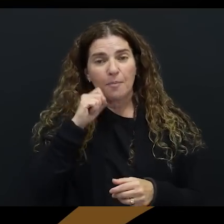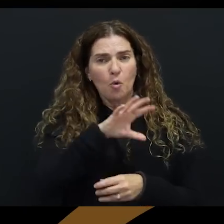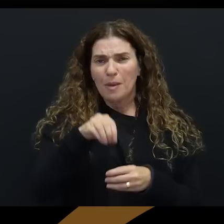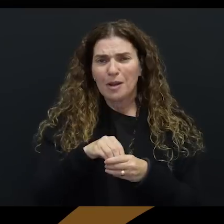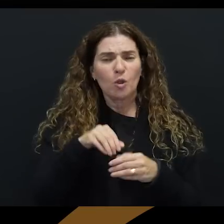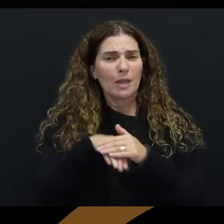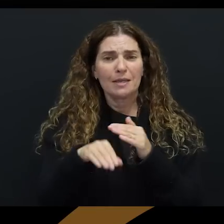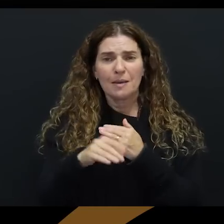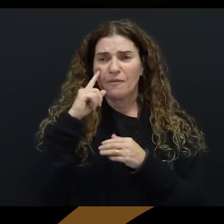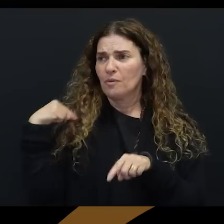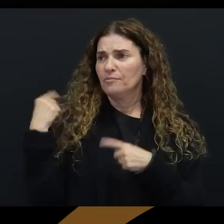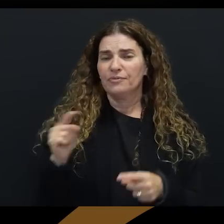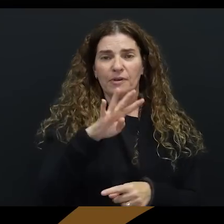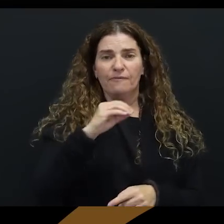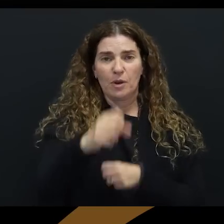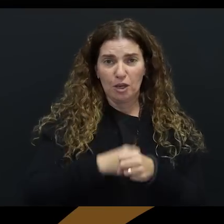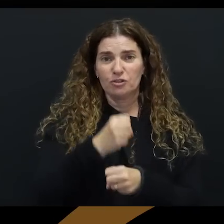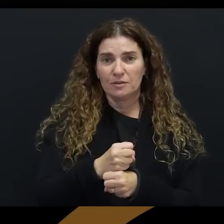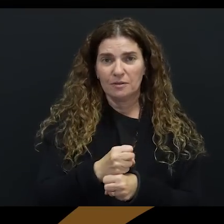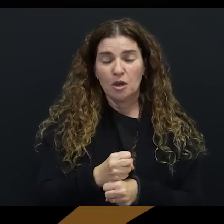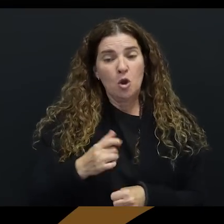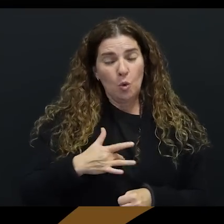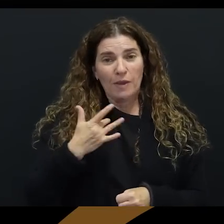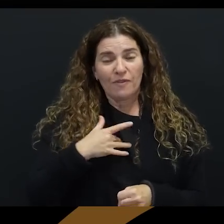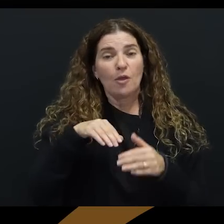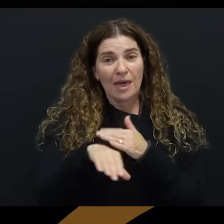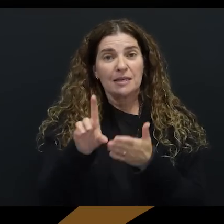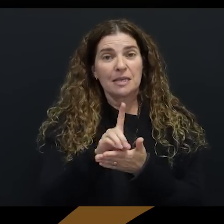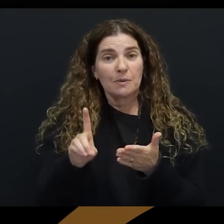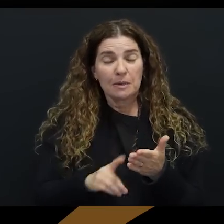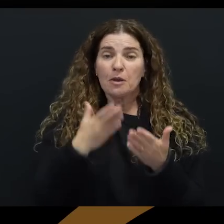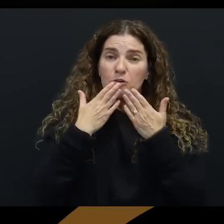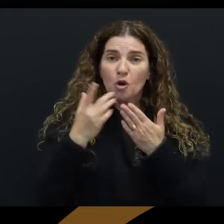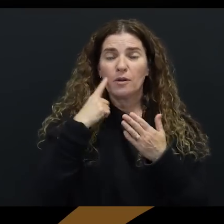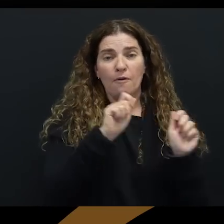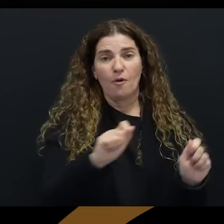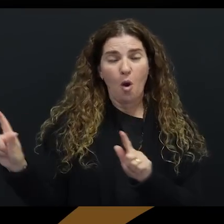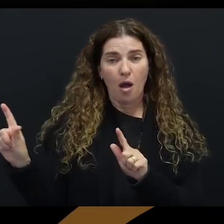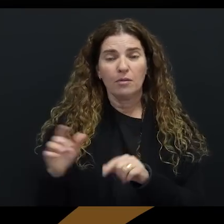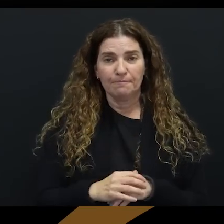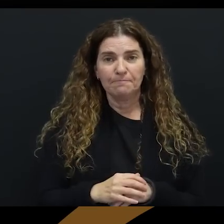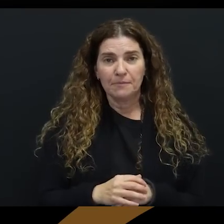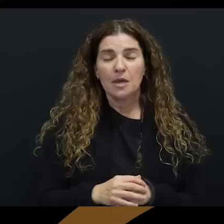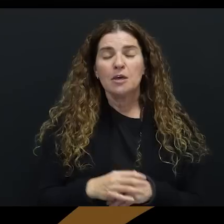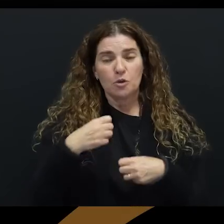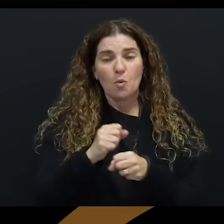At Apple we've been building accessibility into our products for almost 40 years now. We believe that accessible design is inherently good for all,